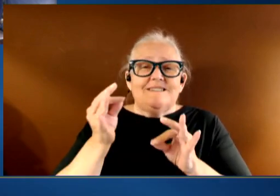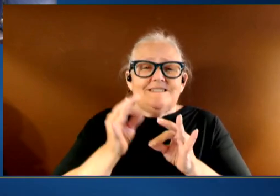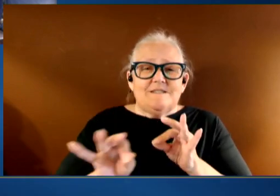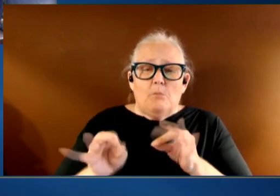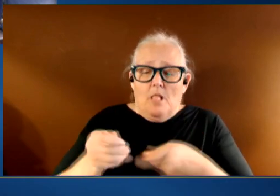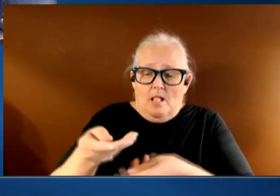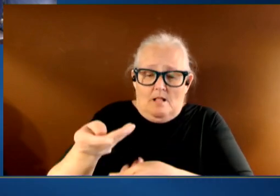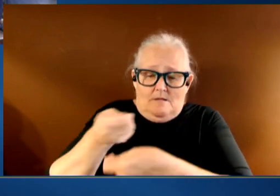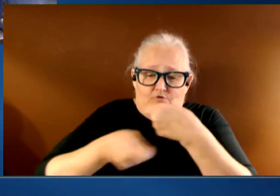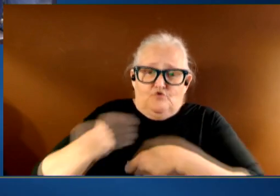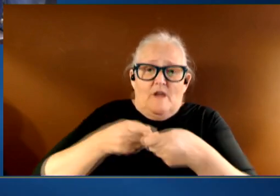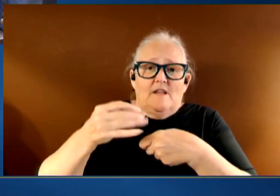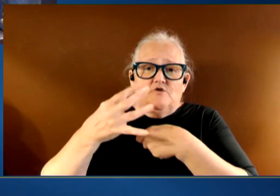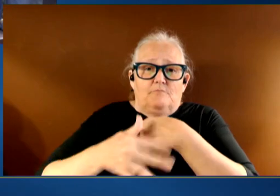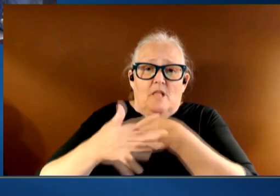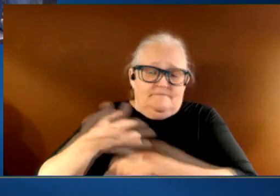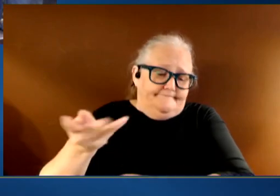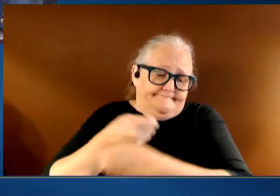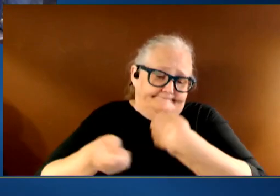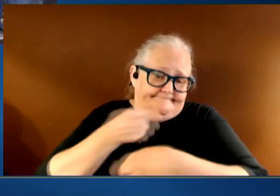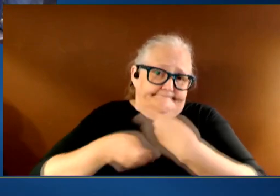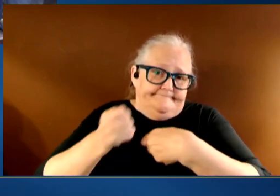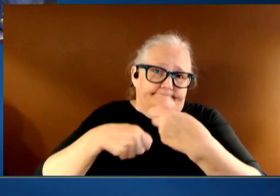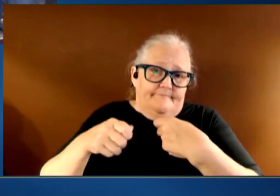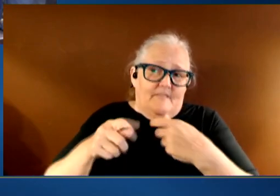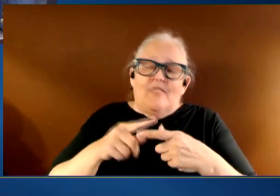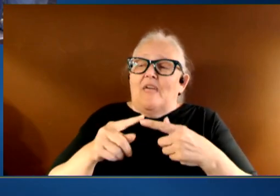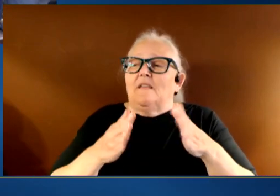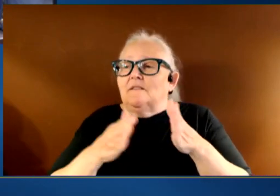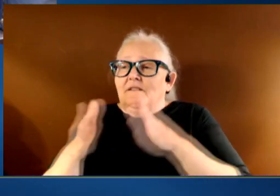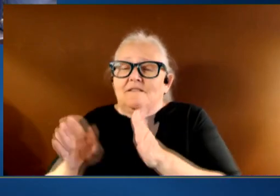eventually became the development of drugs, transplants, and gene therapy.